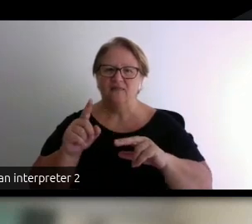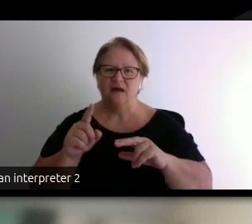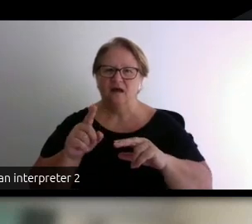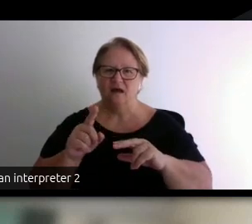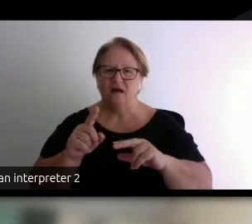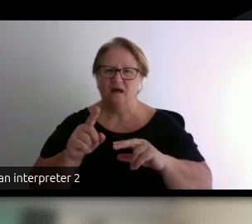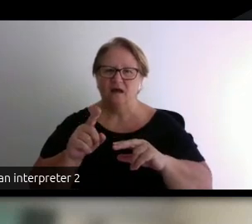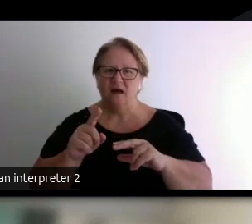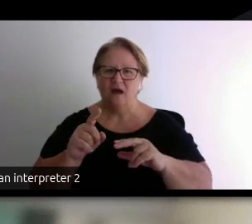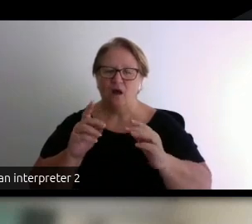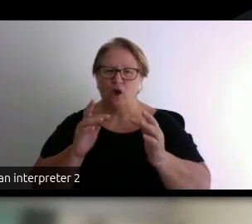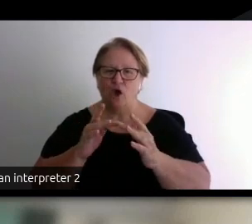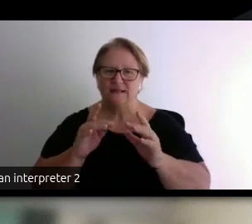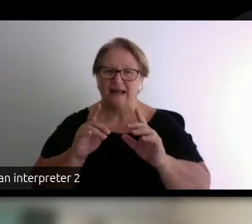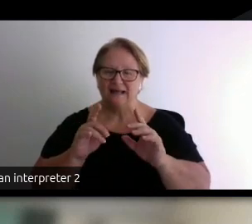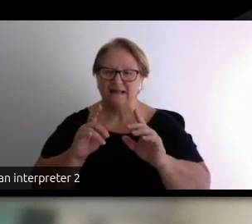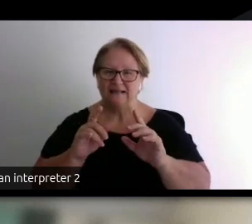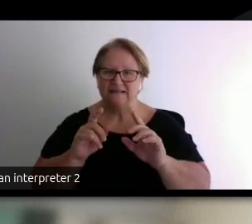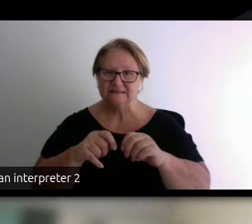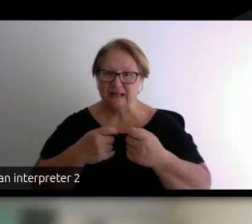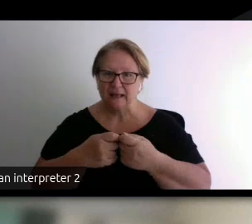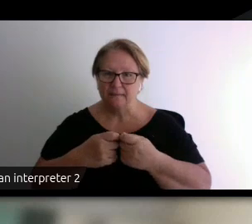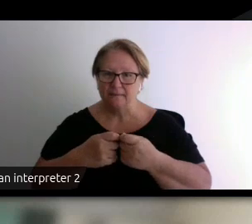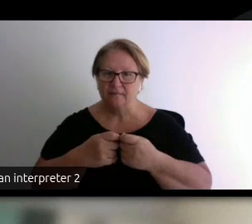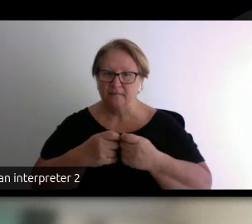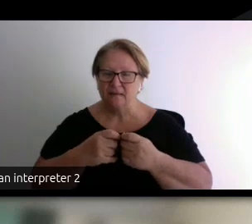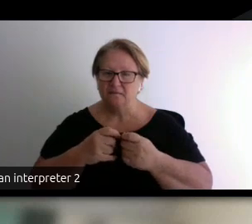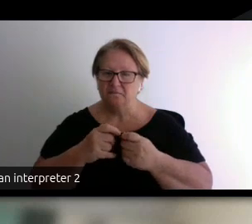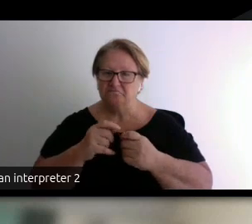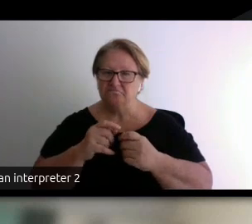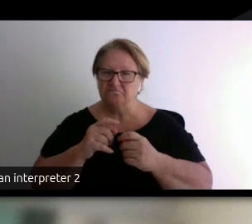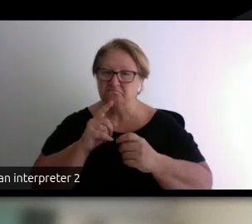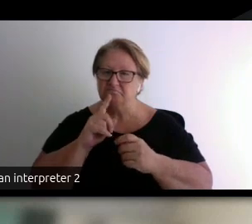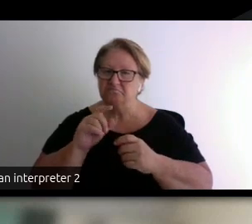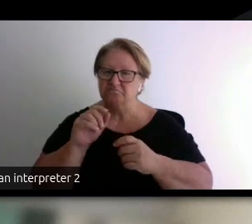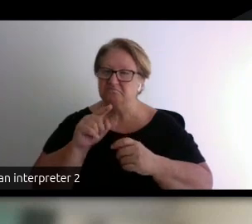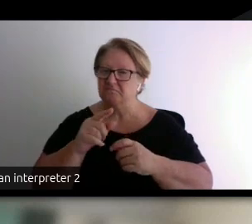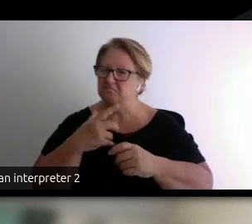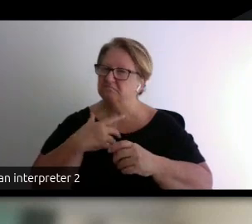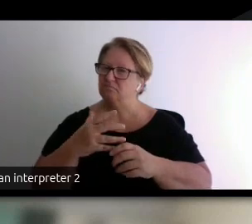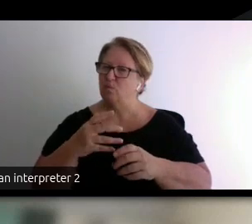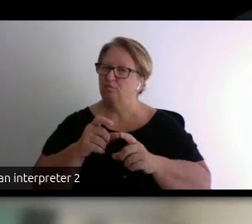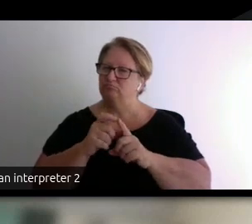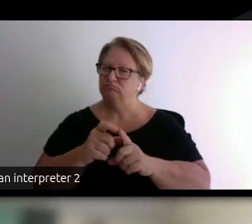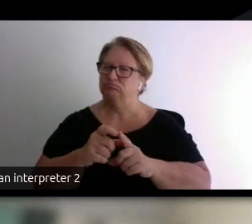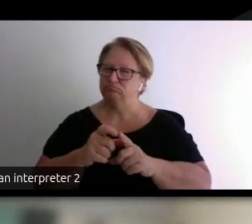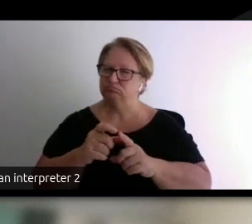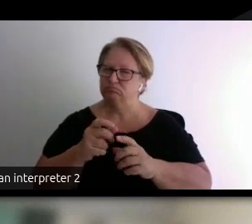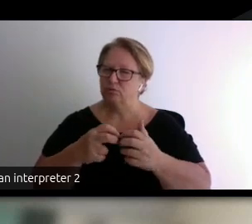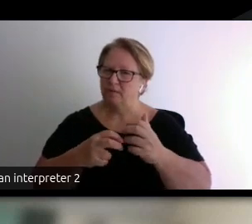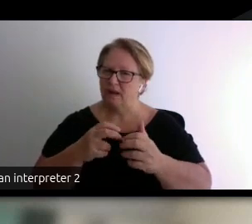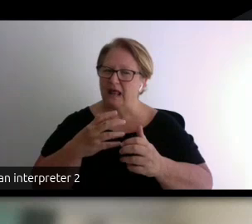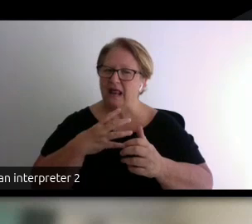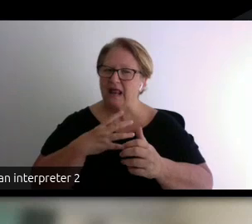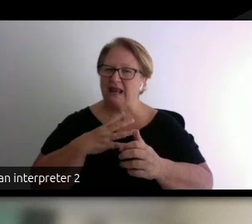team um identifies that it's a more complicated matter that might need more specialist advice,